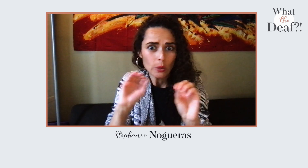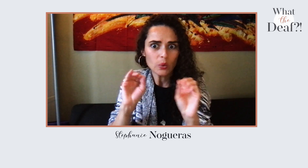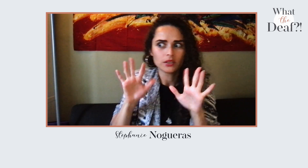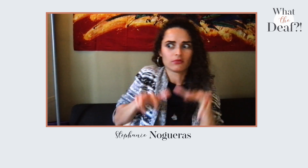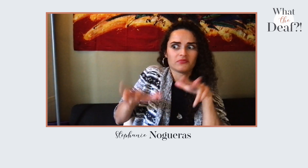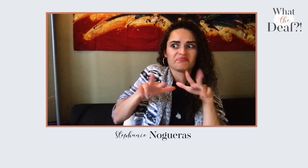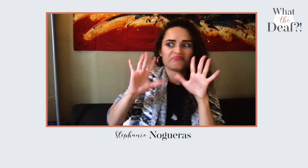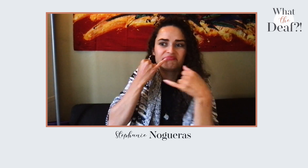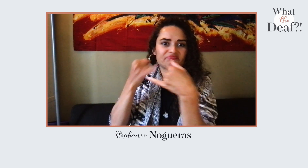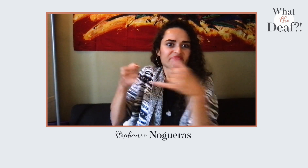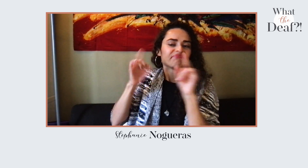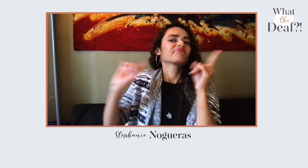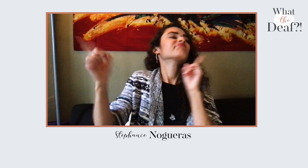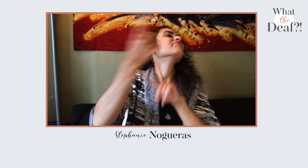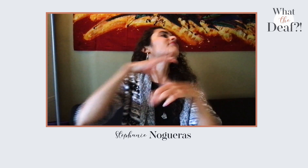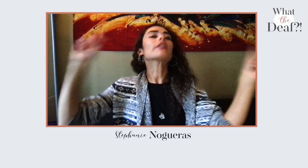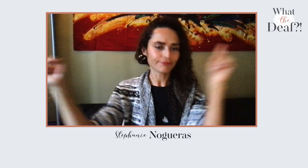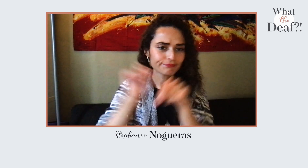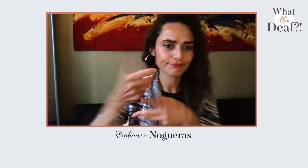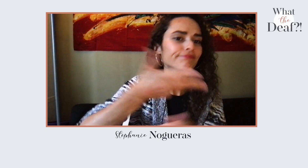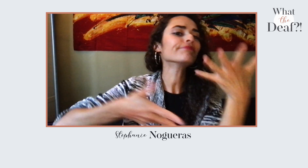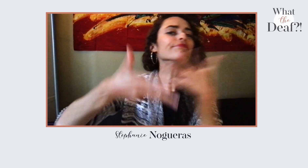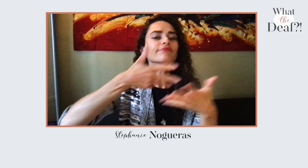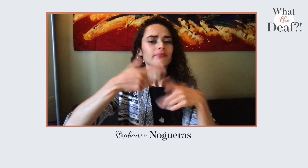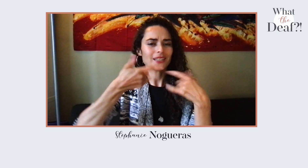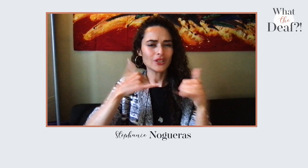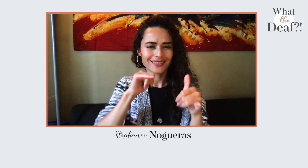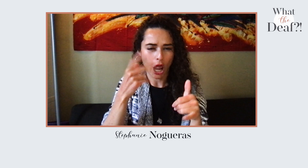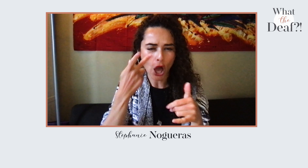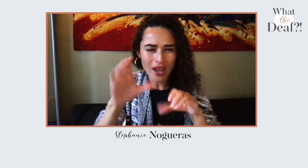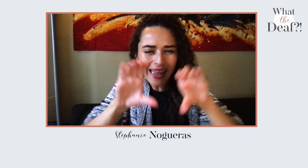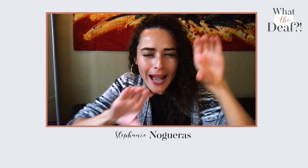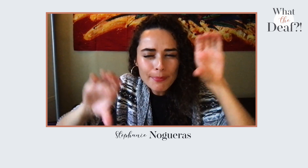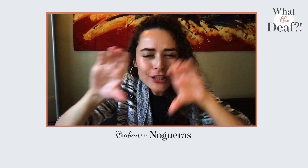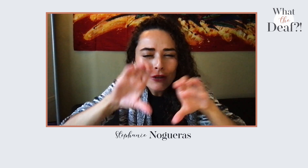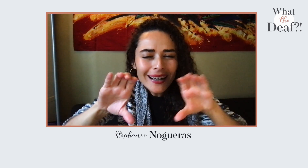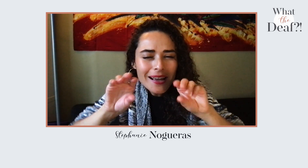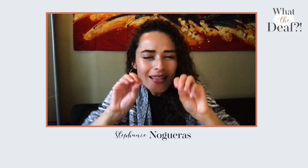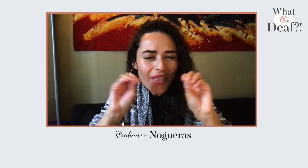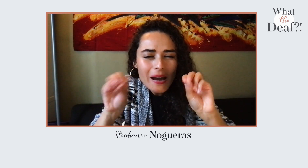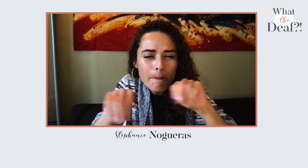You know, it's not awkward. There's not this animosity, this, "I don't know you." There's chemistry, because if there's no chemistry